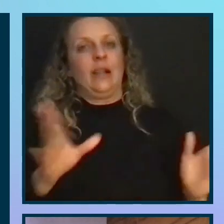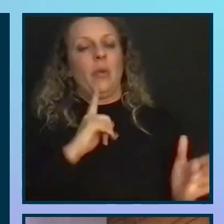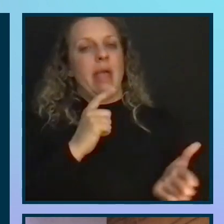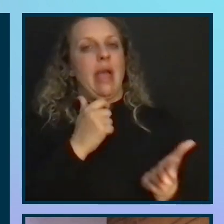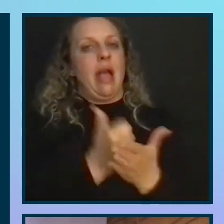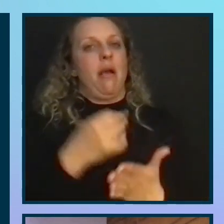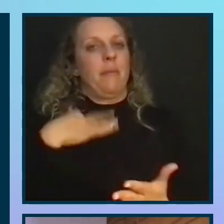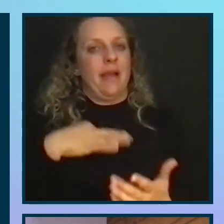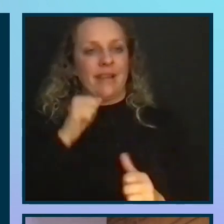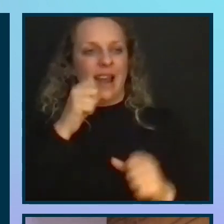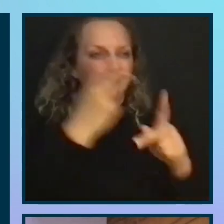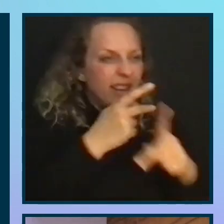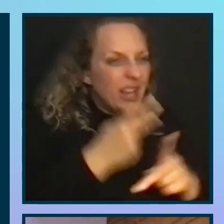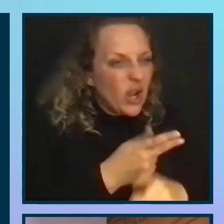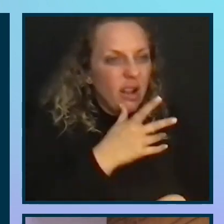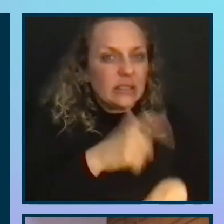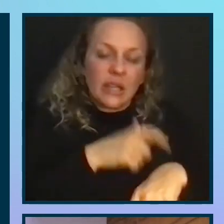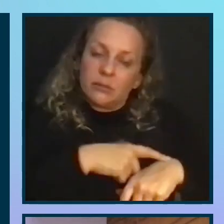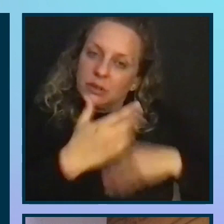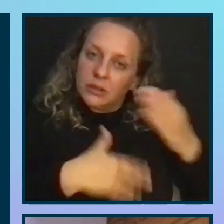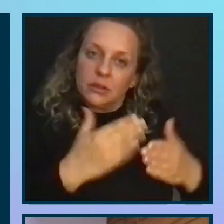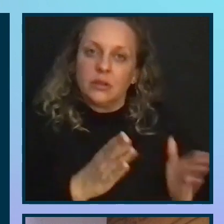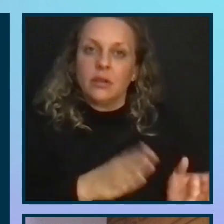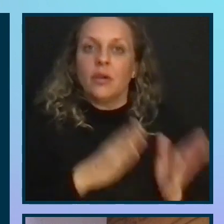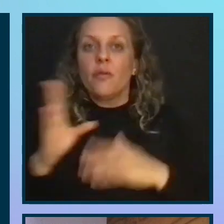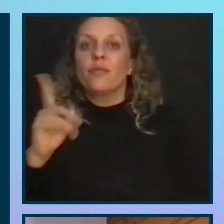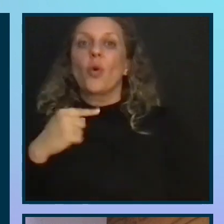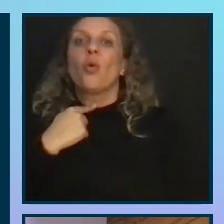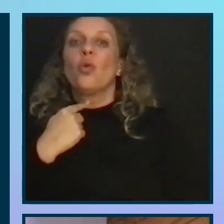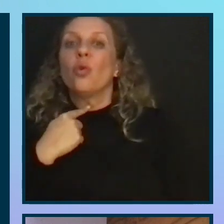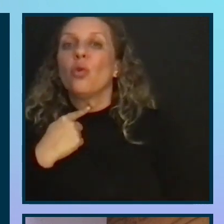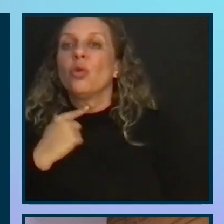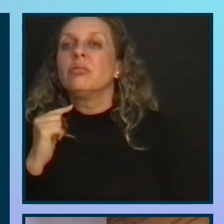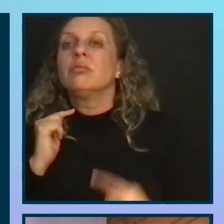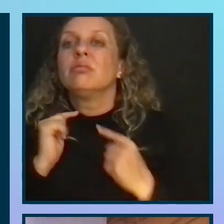Maybe you lost your voice, can't use your voice quite so well and want to use keyboard